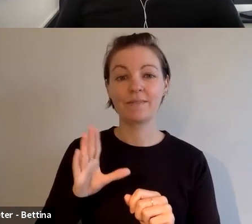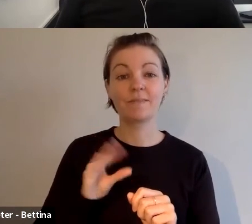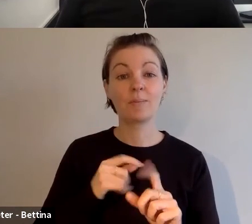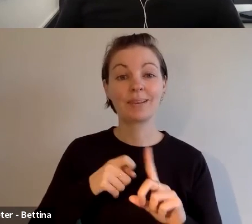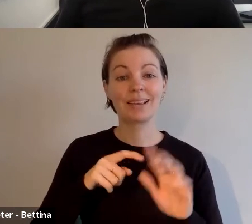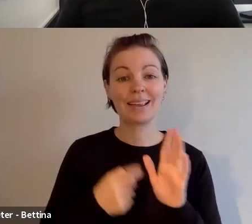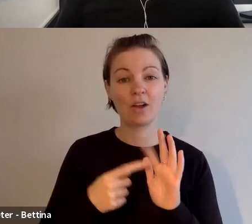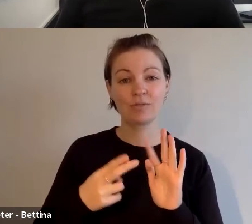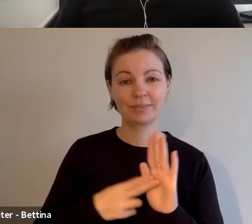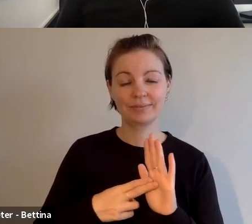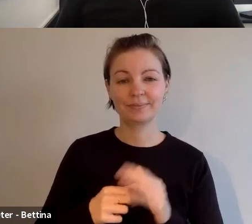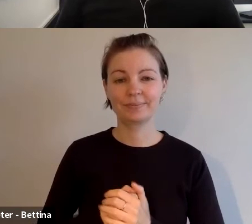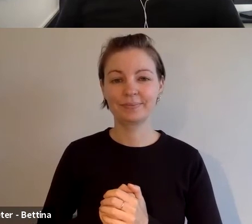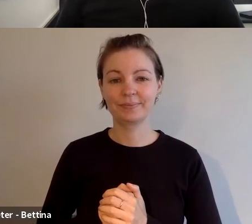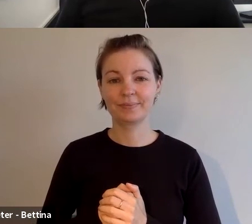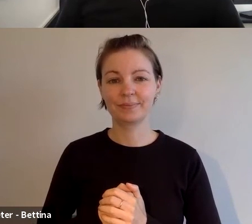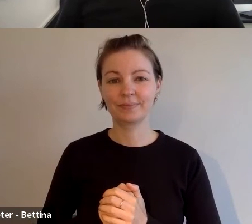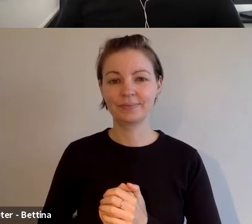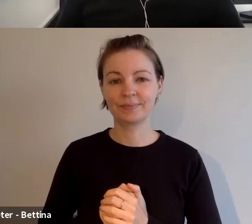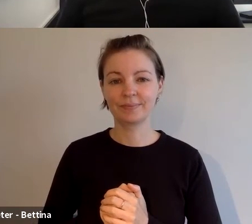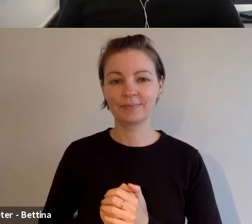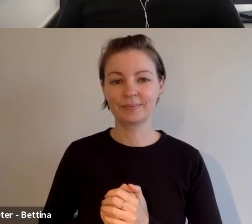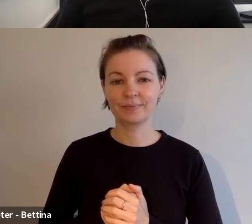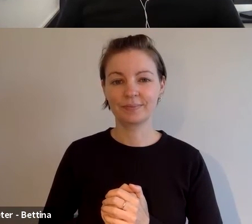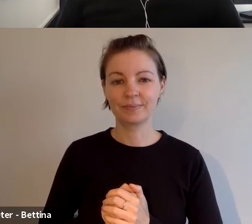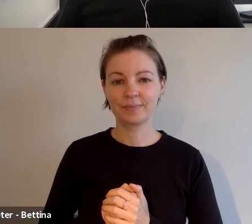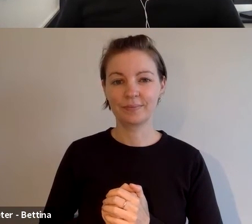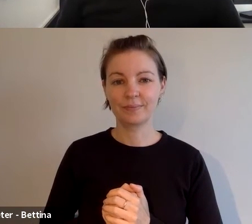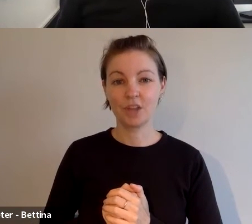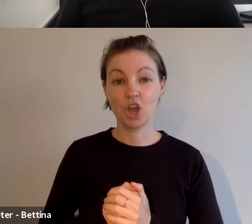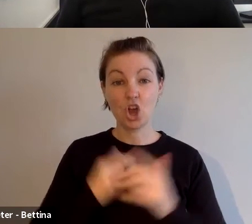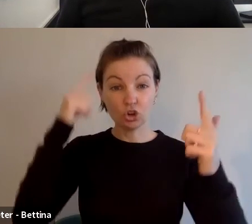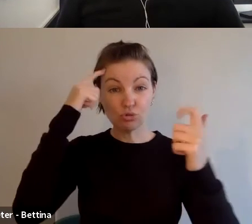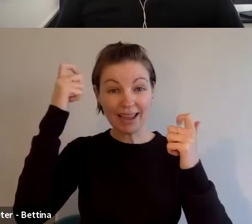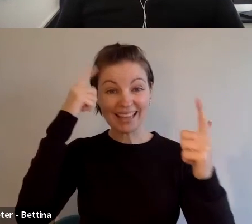How is the visibility and the value of creativity being seen